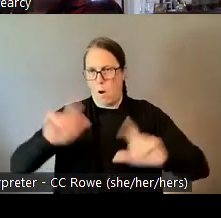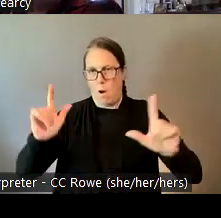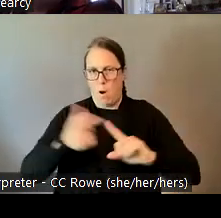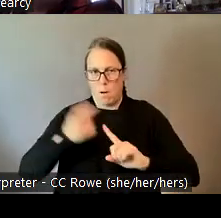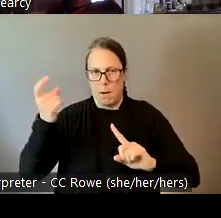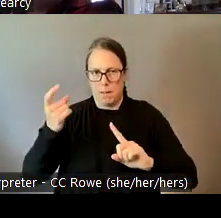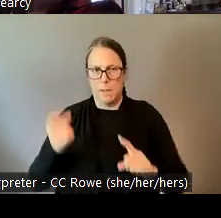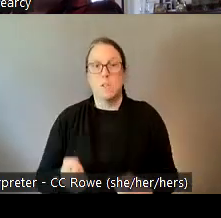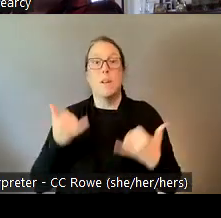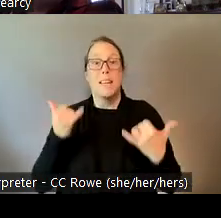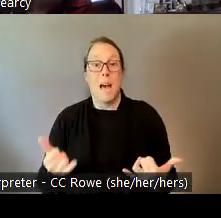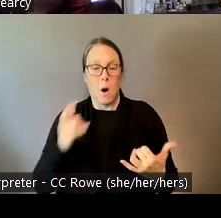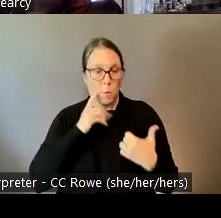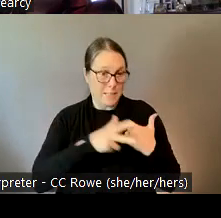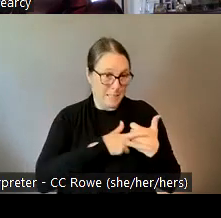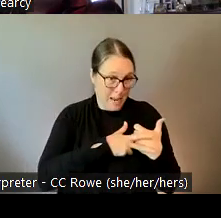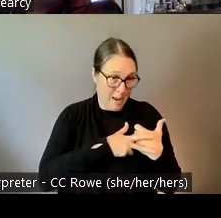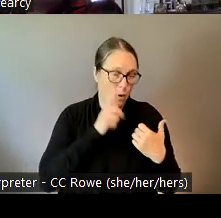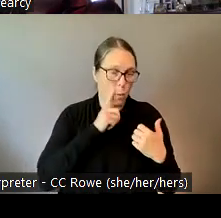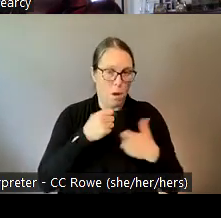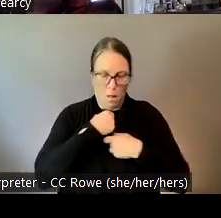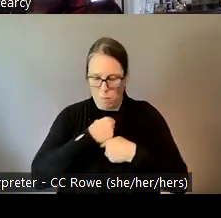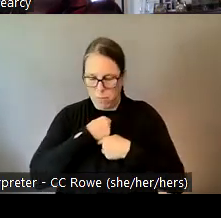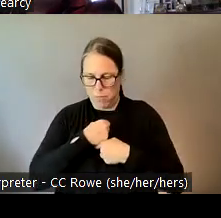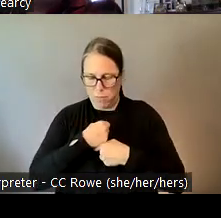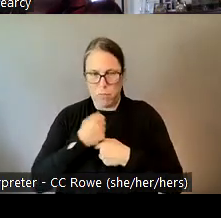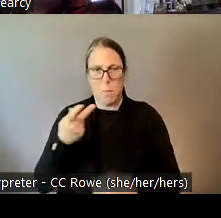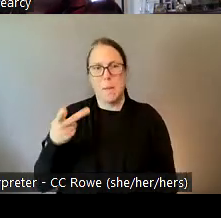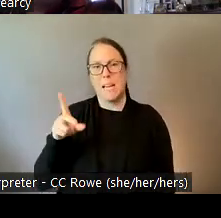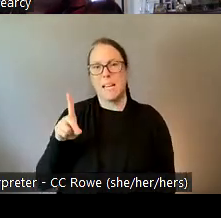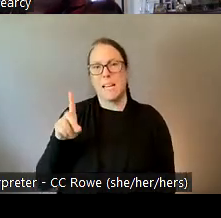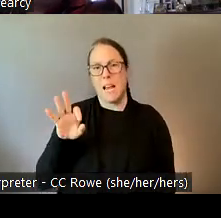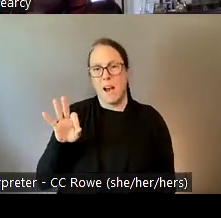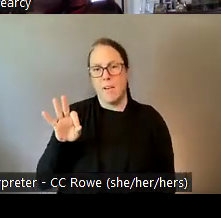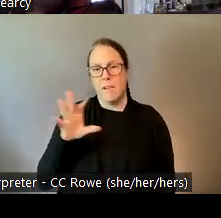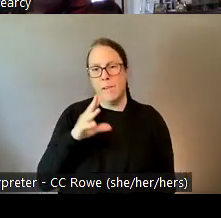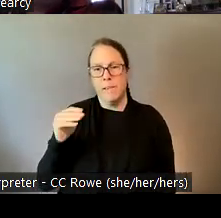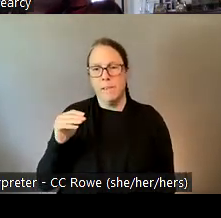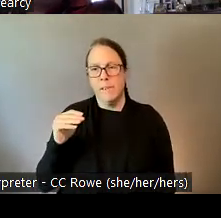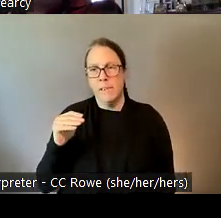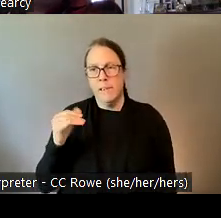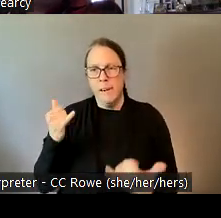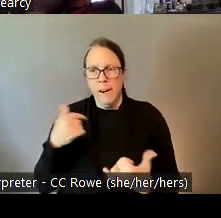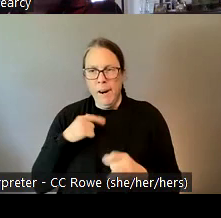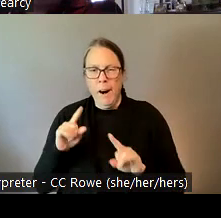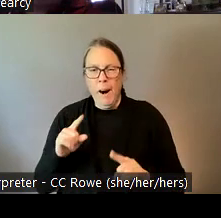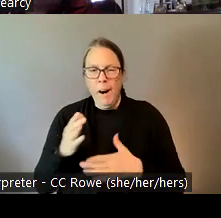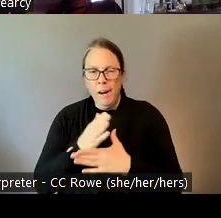the wheel's gonna spin. It's gonna think, it's gonna generate my PDF and let me go and share the PDF.